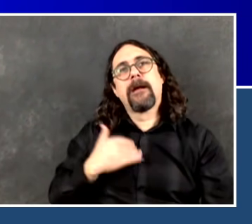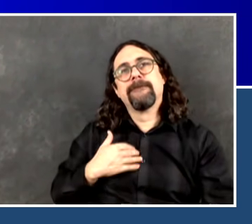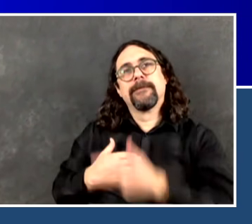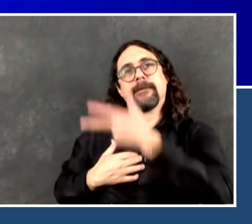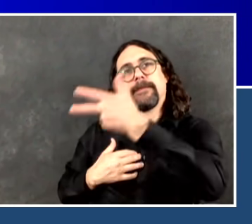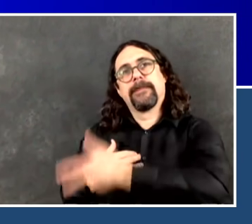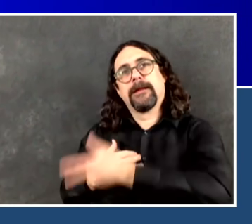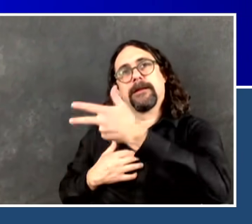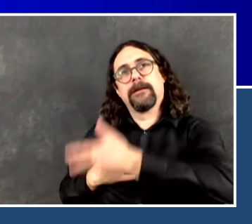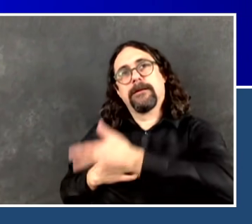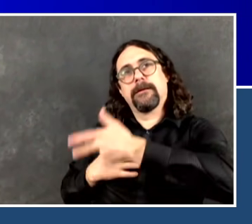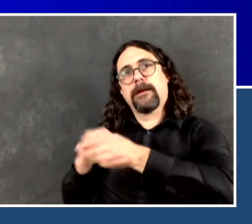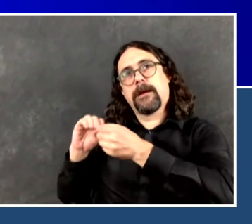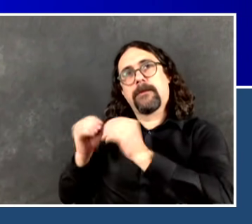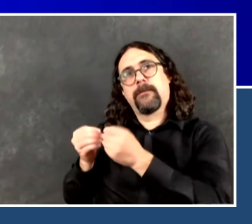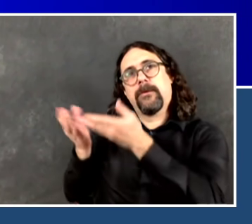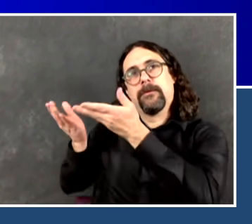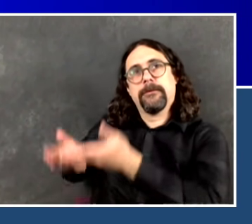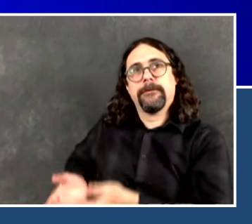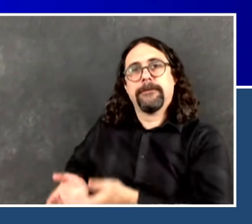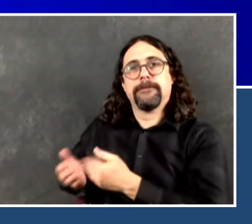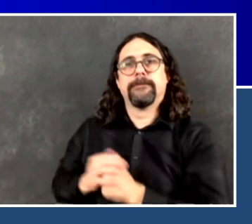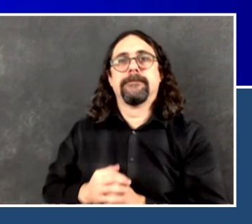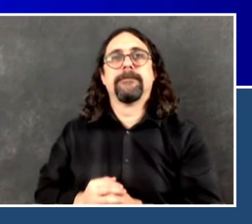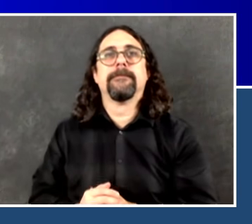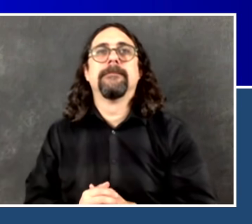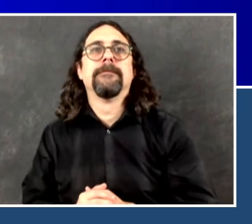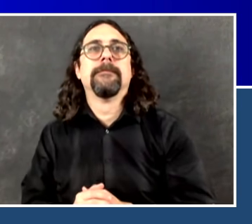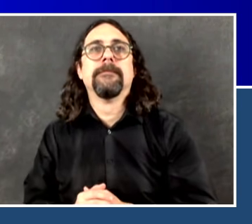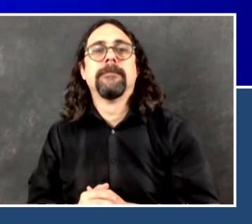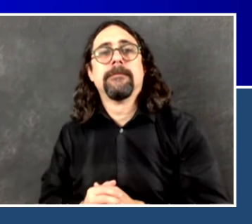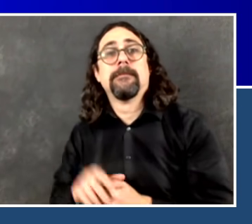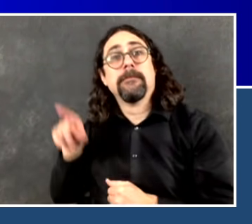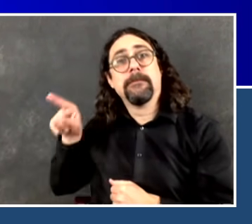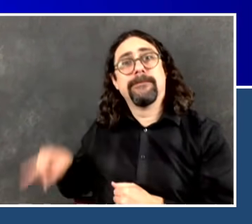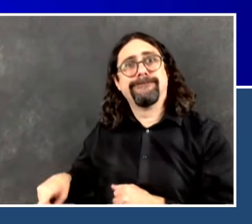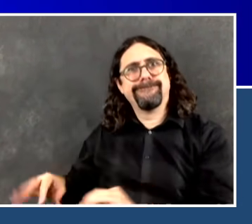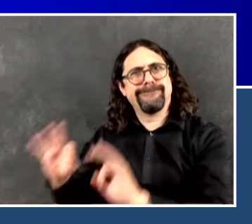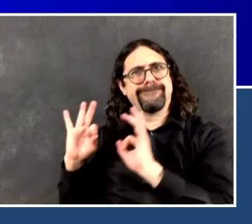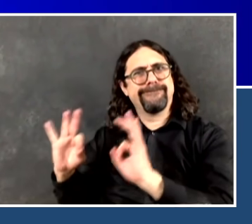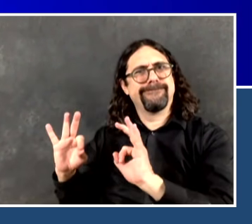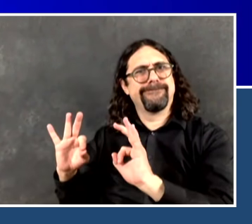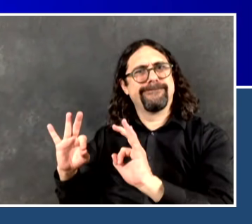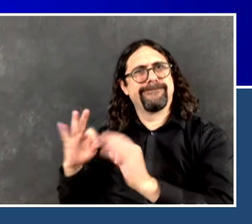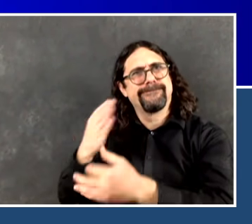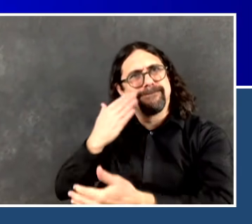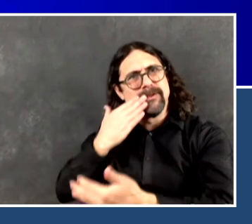AYS, AGAIN, WITH THE RESTART. WE'VE SEEN GOOD PROGRESS THE LAST FEW DAYS EVEN